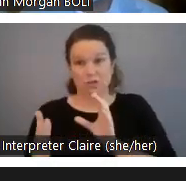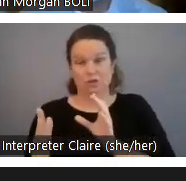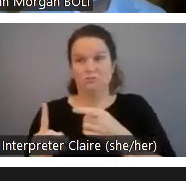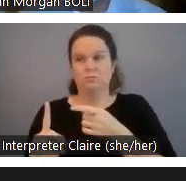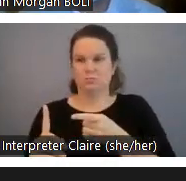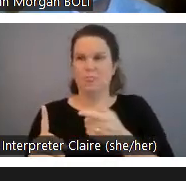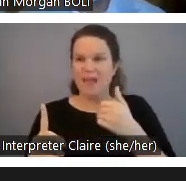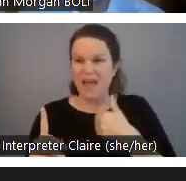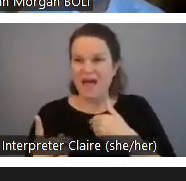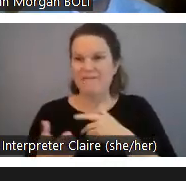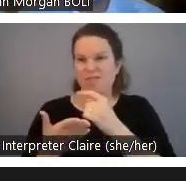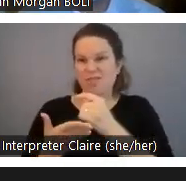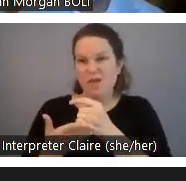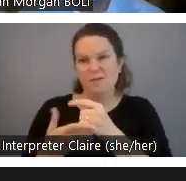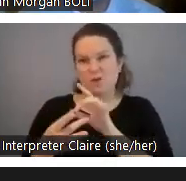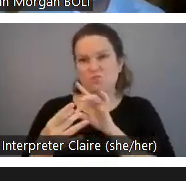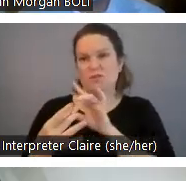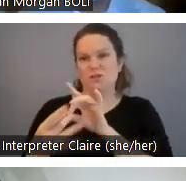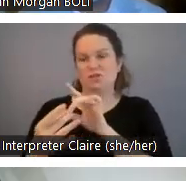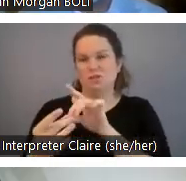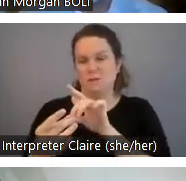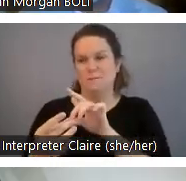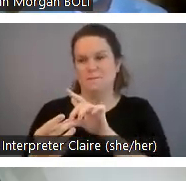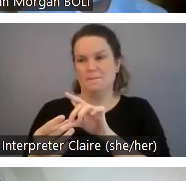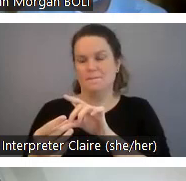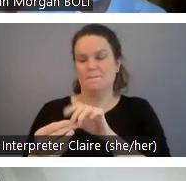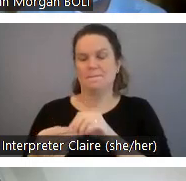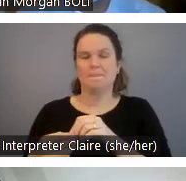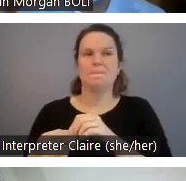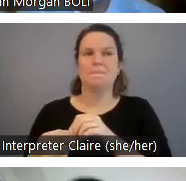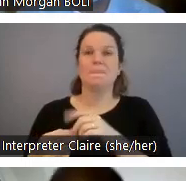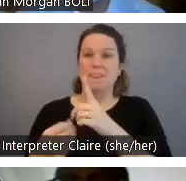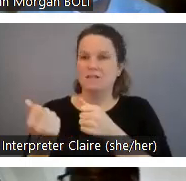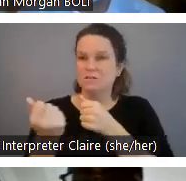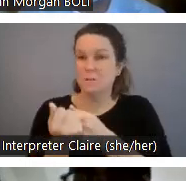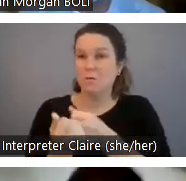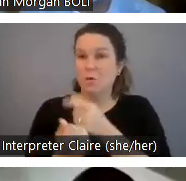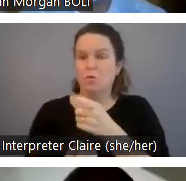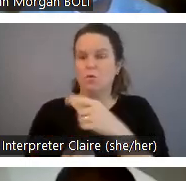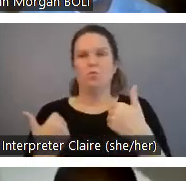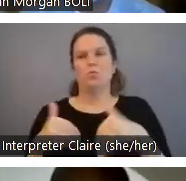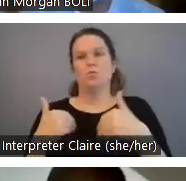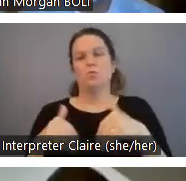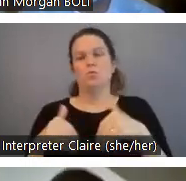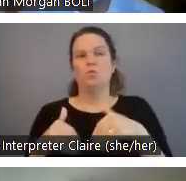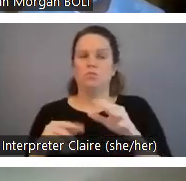therapeutic relationship with you and